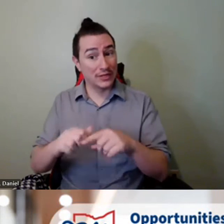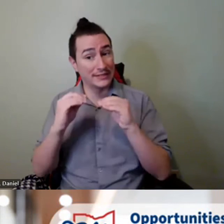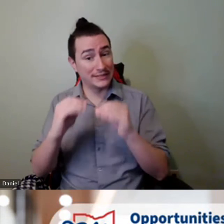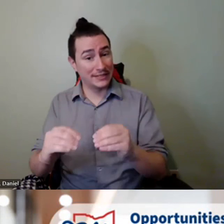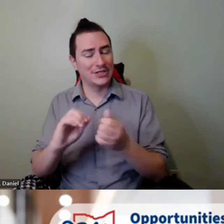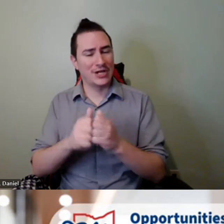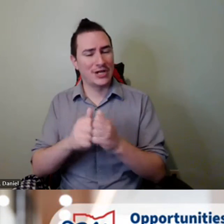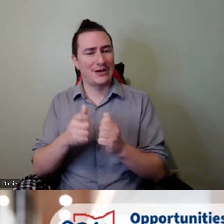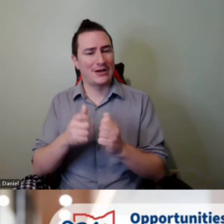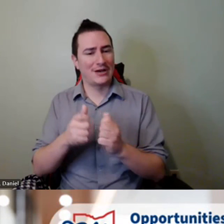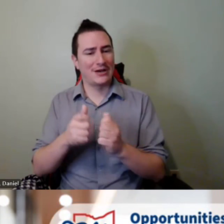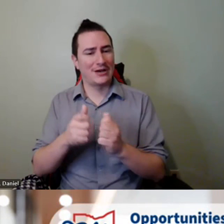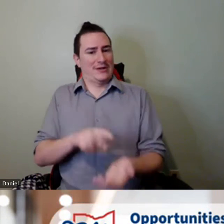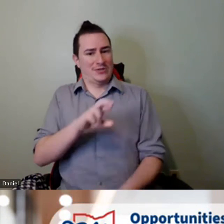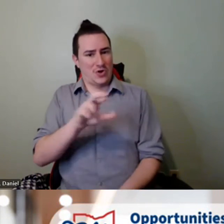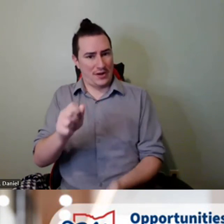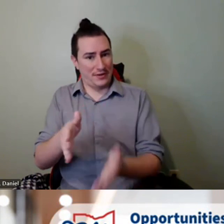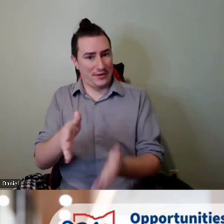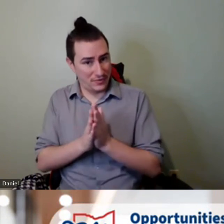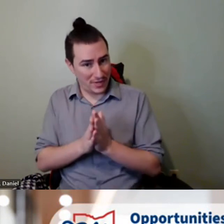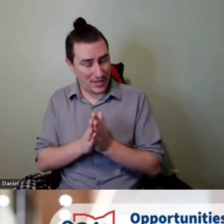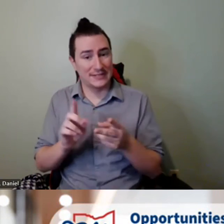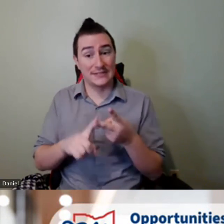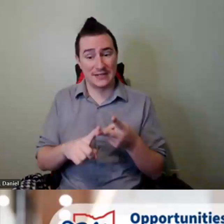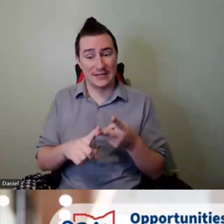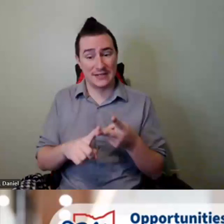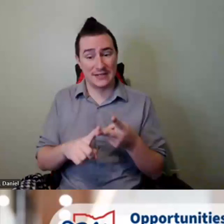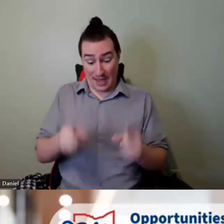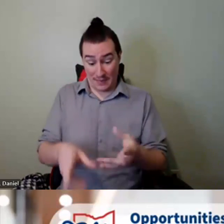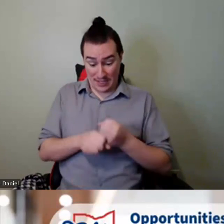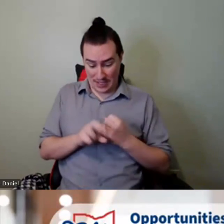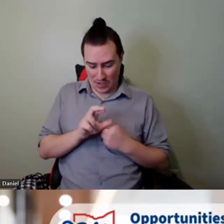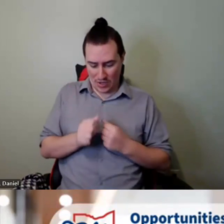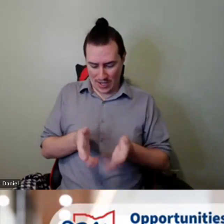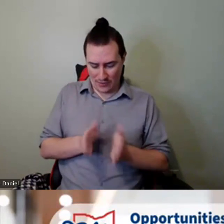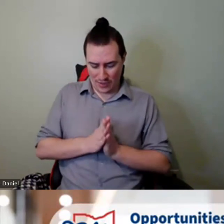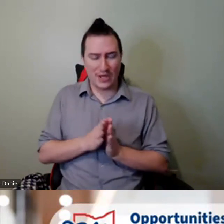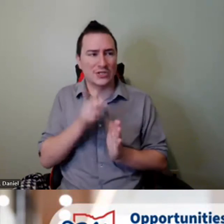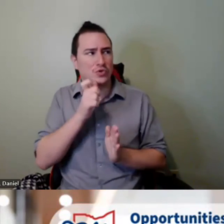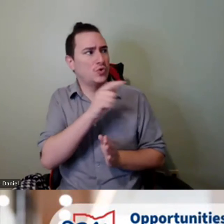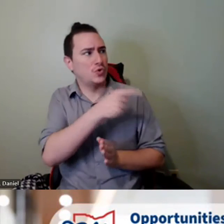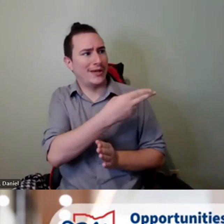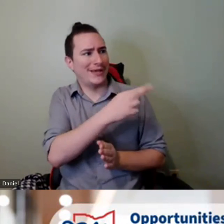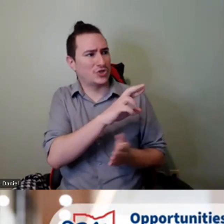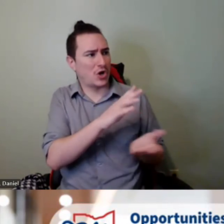know who to hand that conversation off to in human resources to enter into the interactive process.